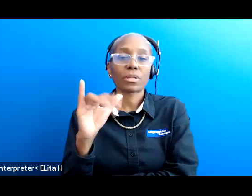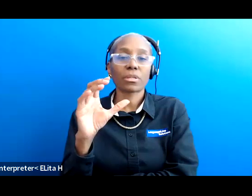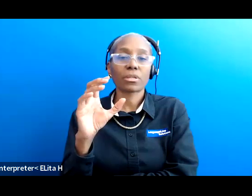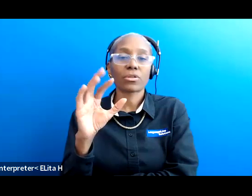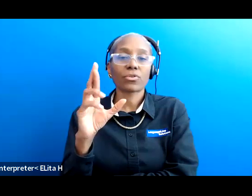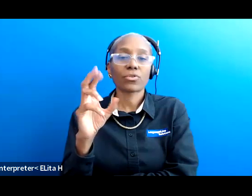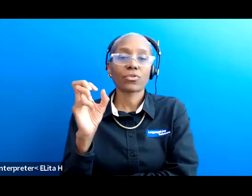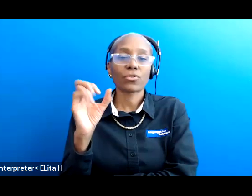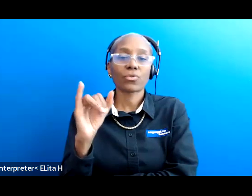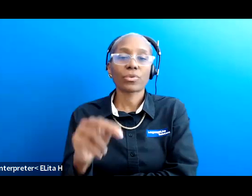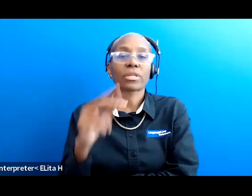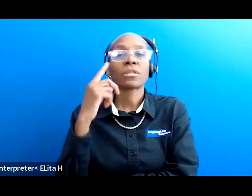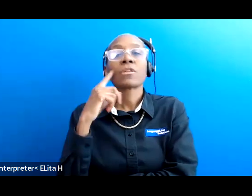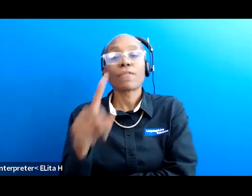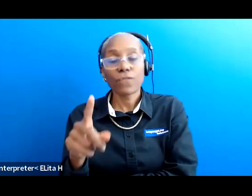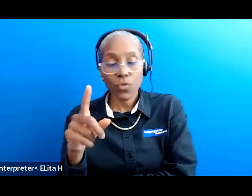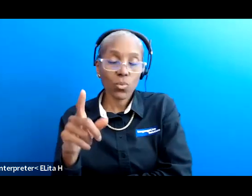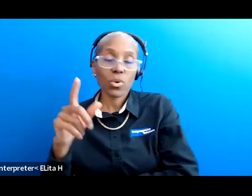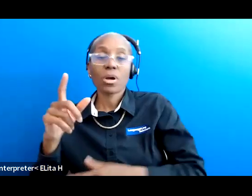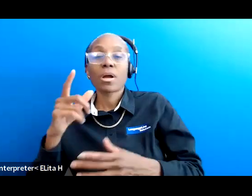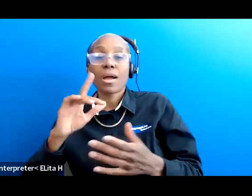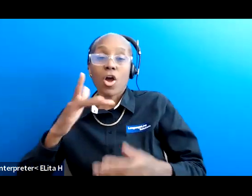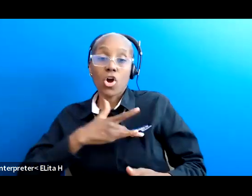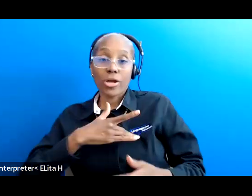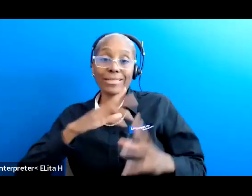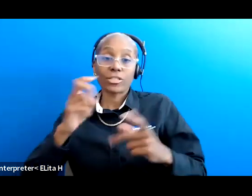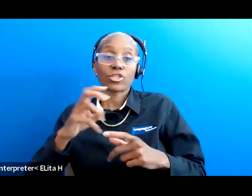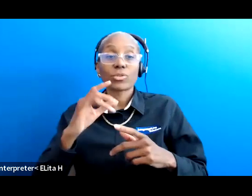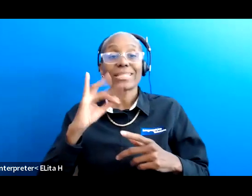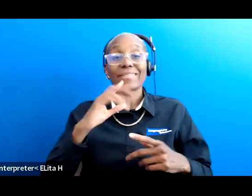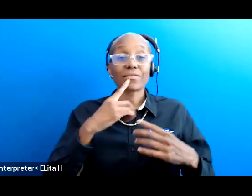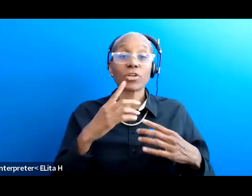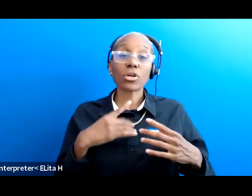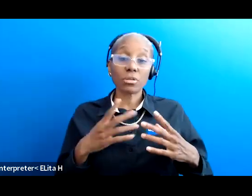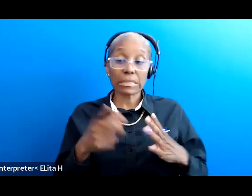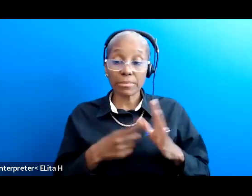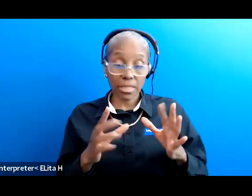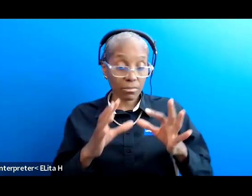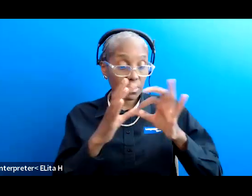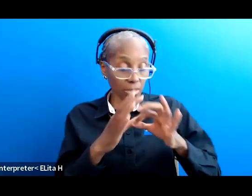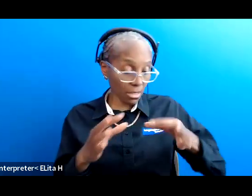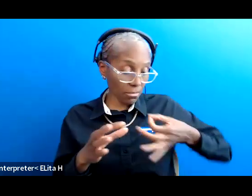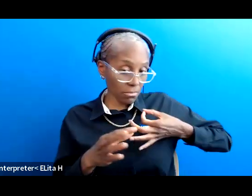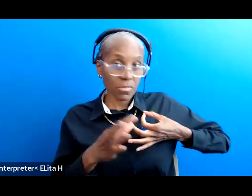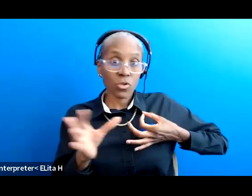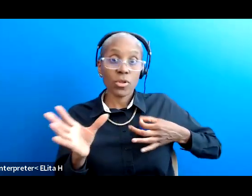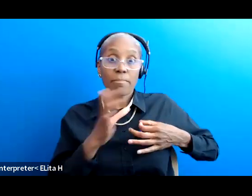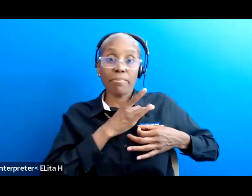take the little pill bottle and pin it to their shirt, because if it's that severe, you want it ready for somebody to be able to give it to you.